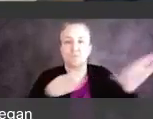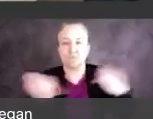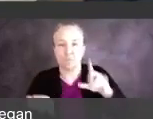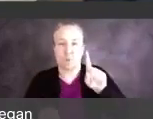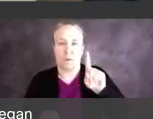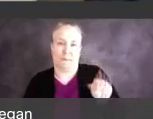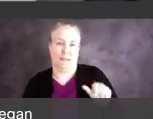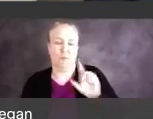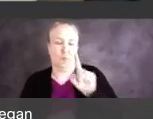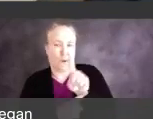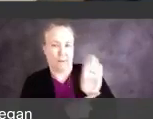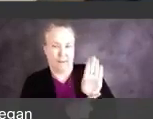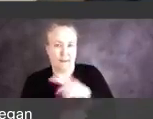[Reporter] Got it. Thank you so much.